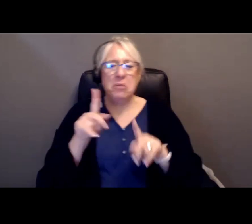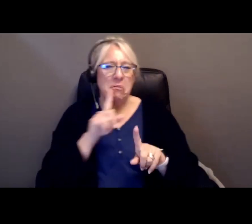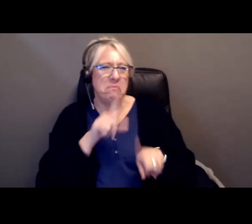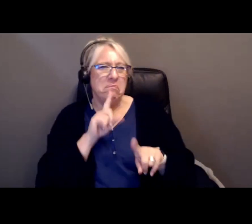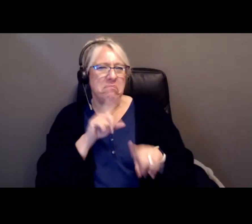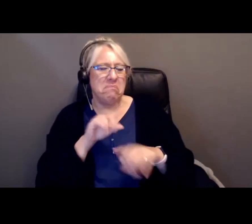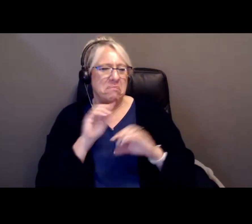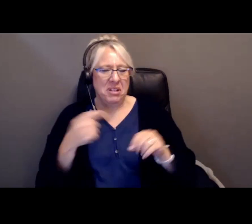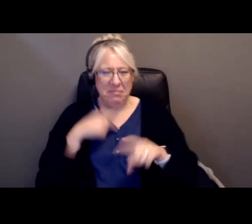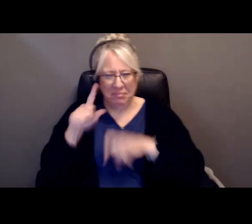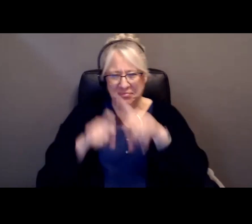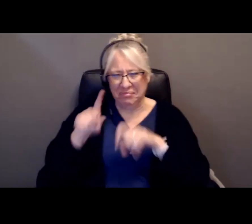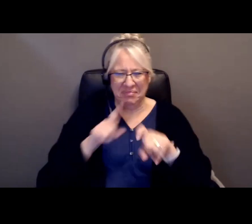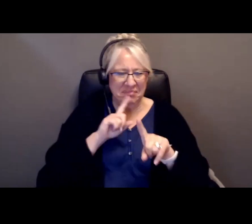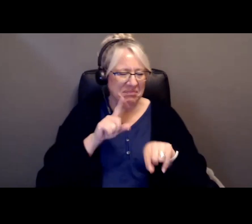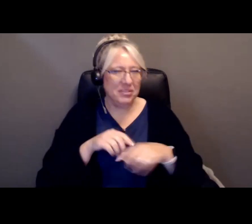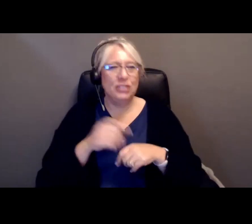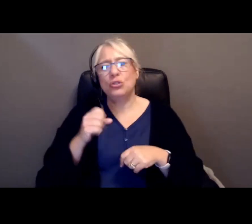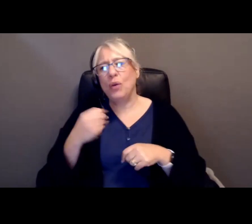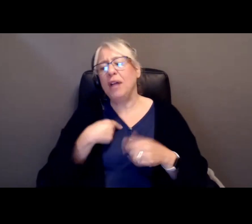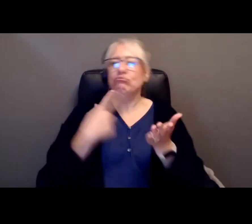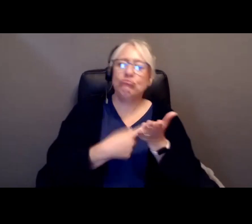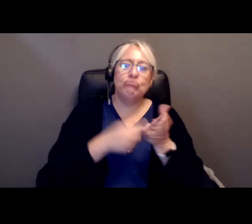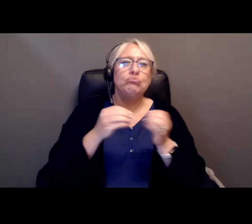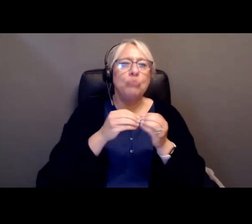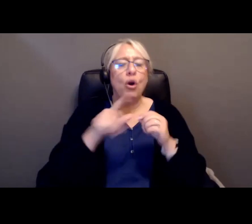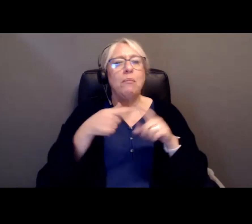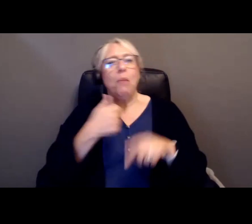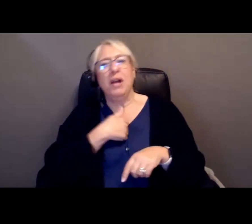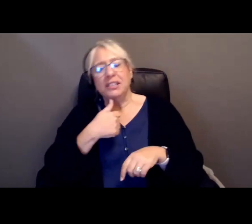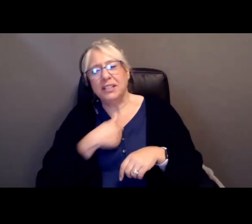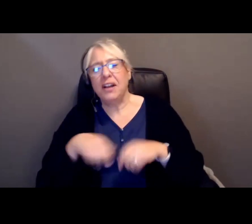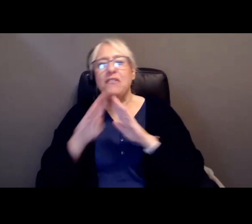asking questions. So I started talking a bit more about myself, and about the rights work I’ve done,